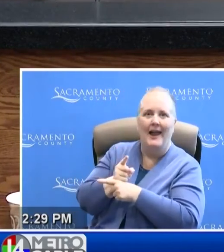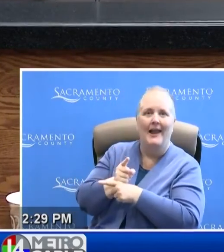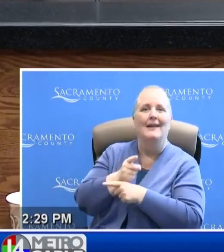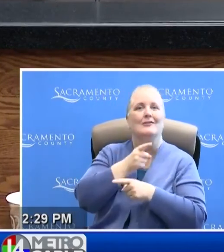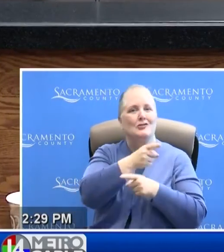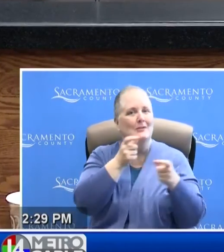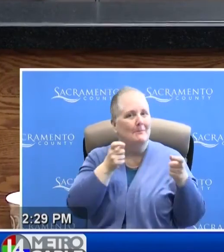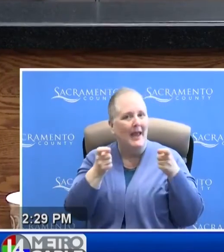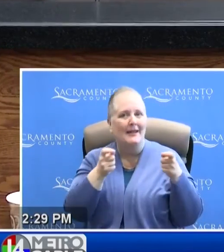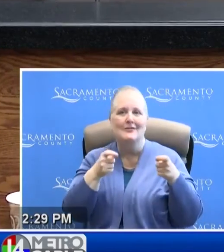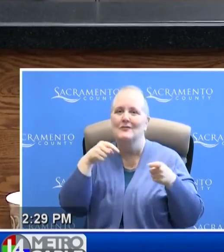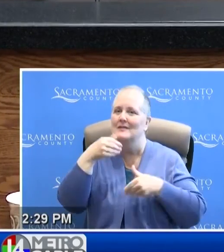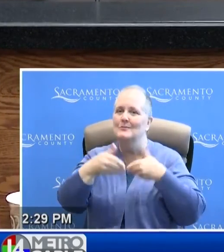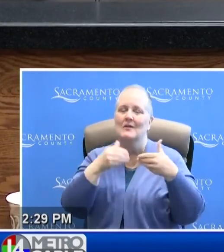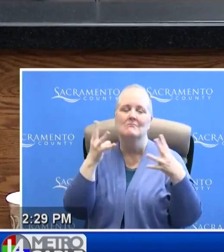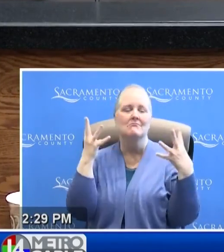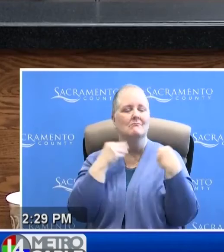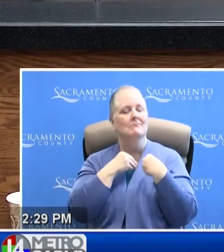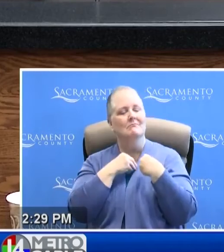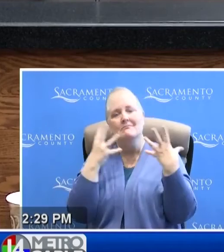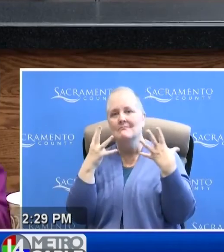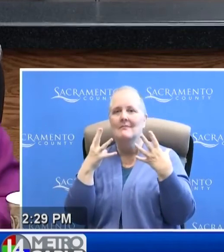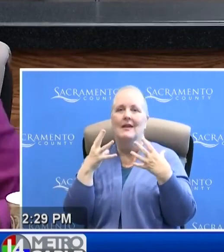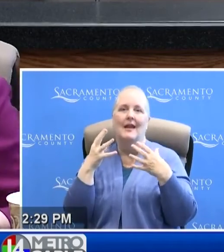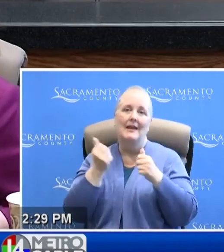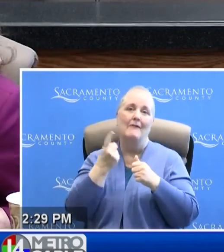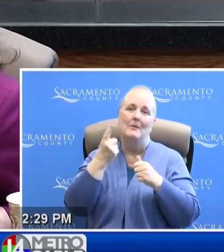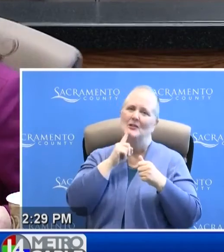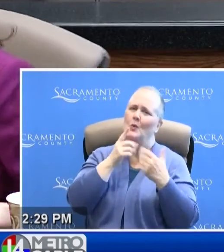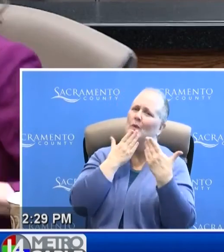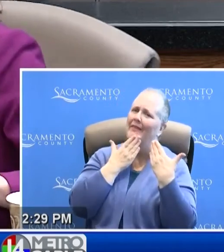beautifully along with everybody else up there. So thank you, Natasha.